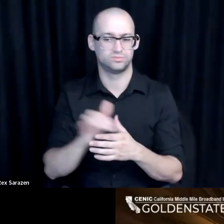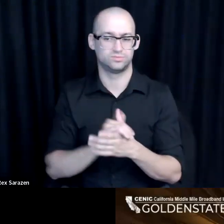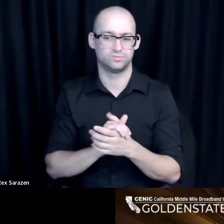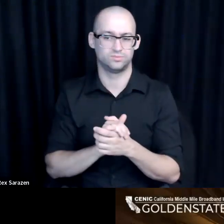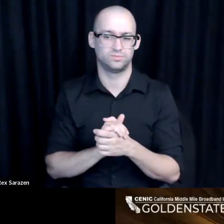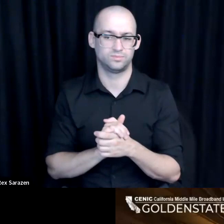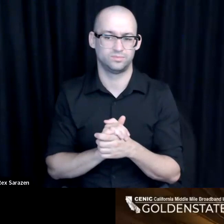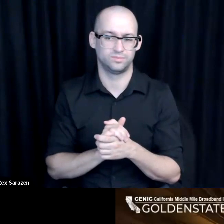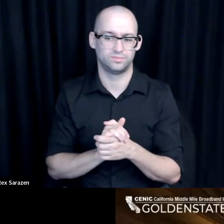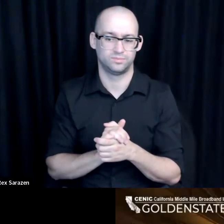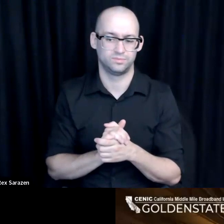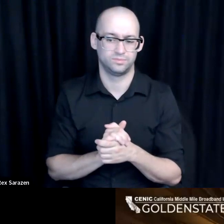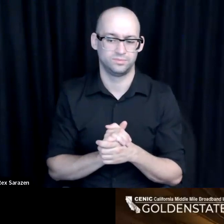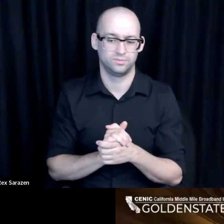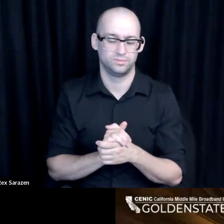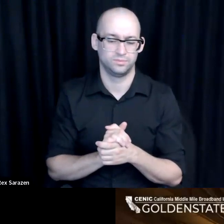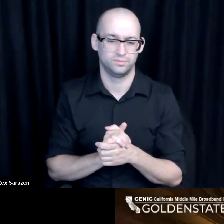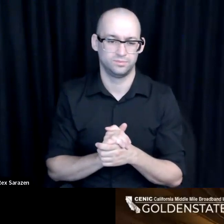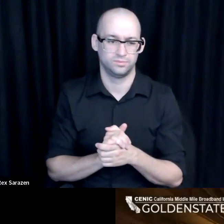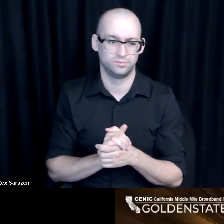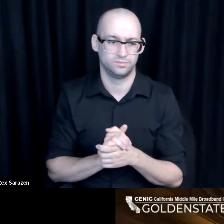Yeah. And thanks Matt, from just going that way, because it was